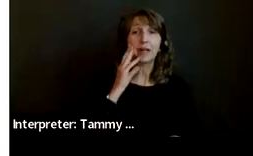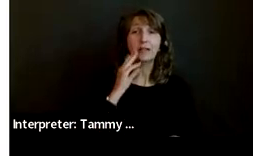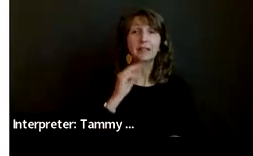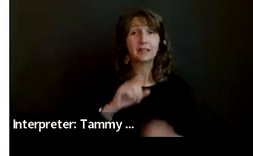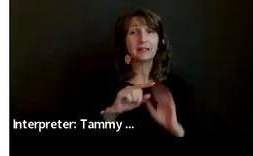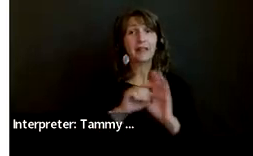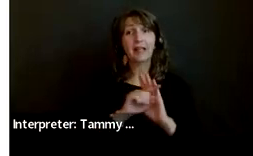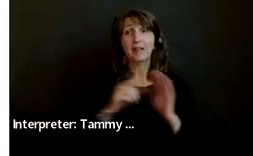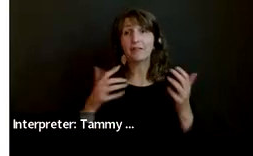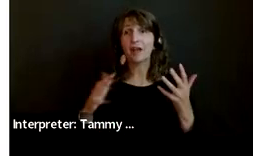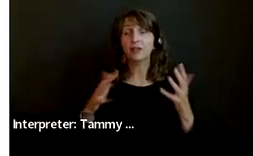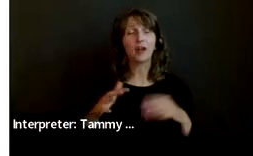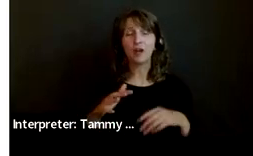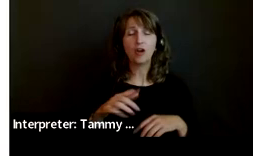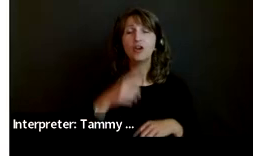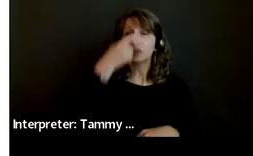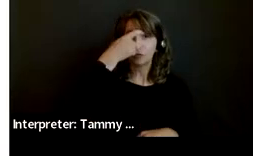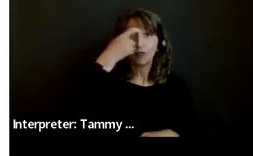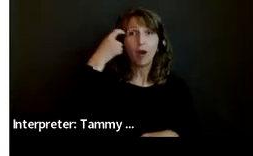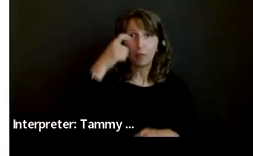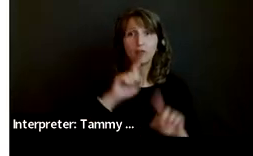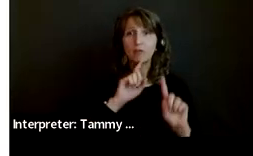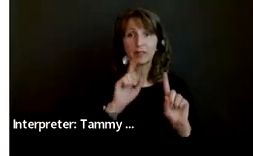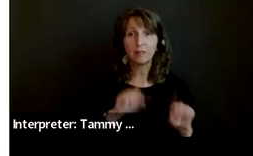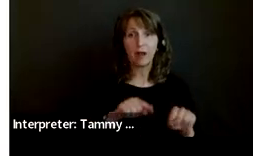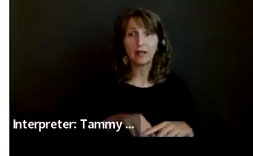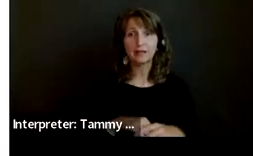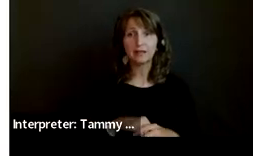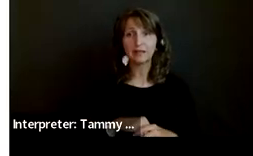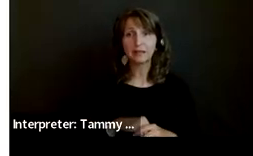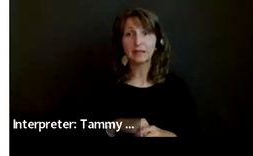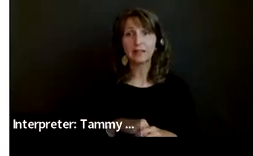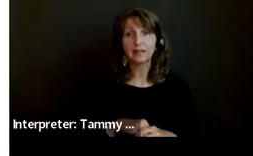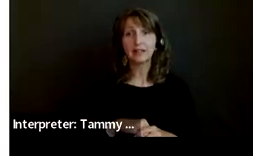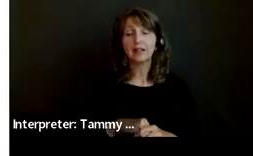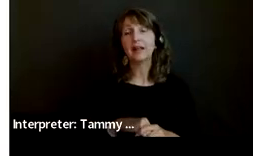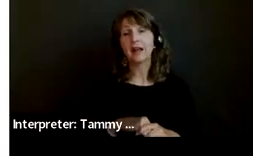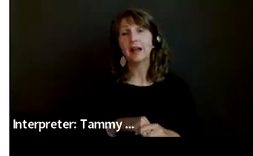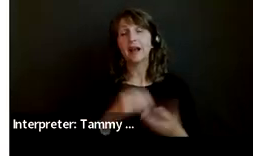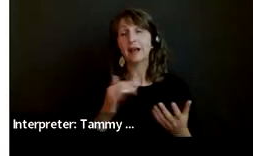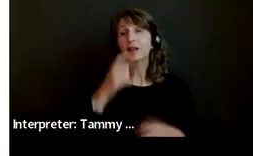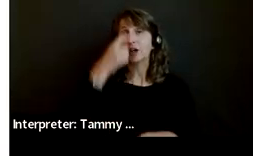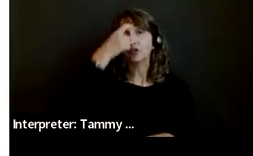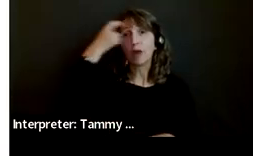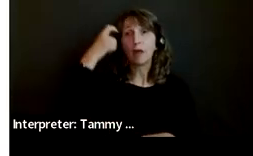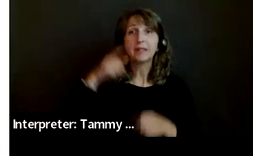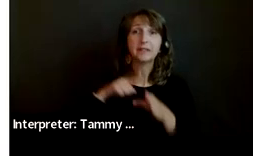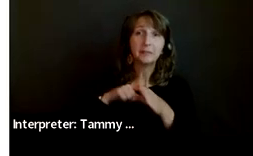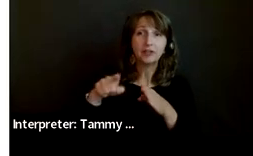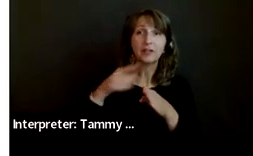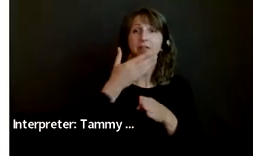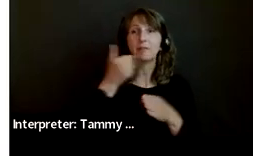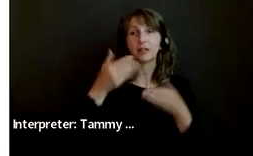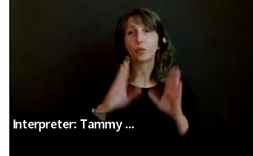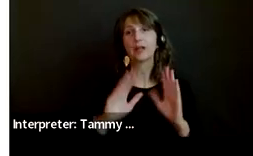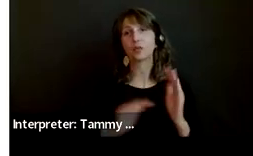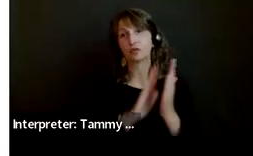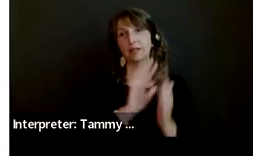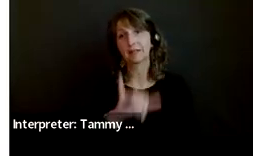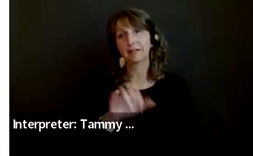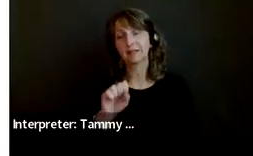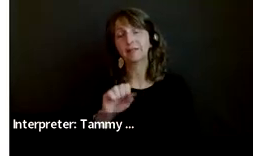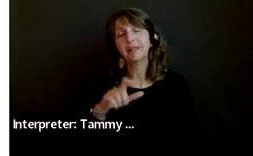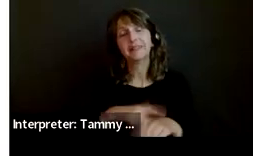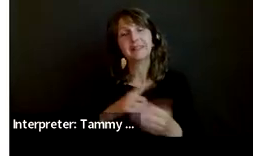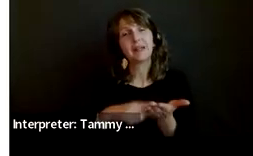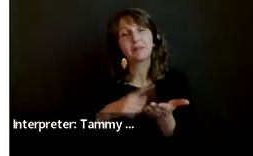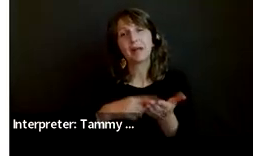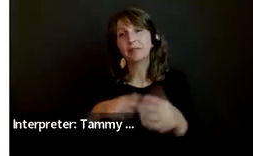But sometimes it just takes time.